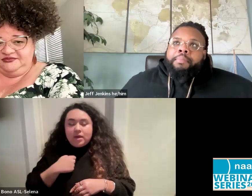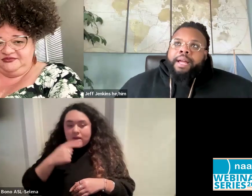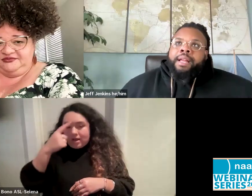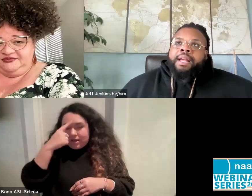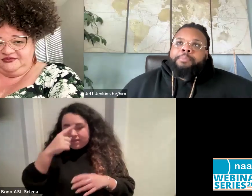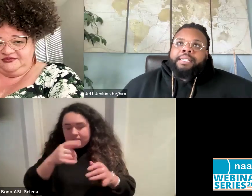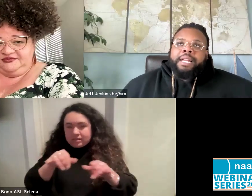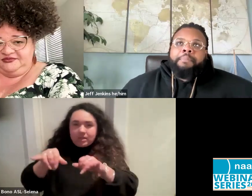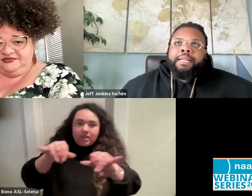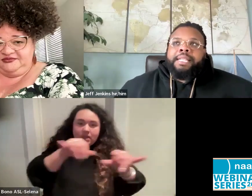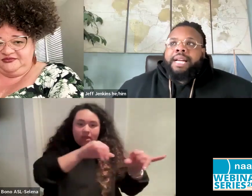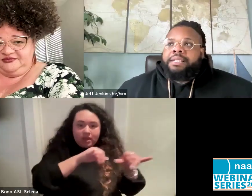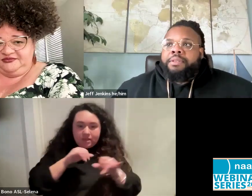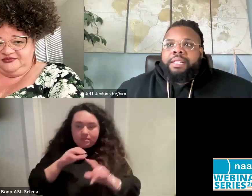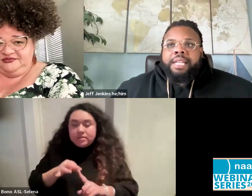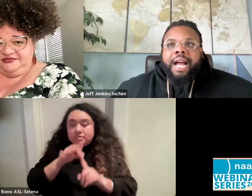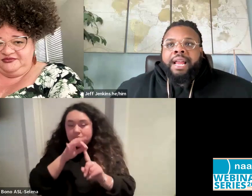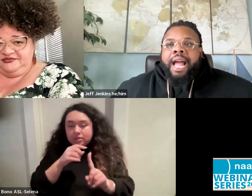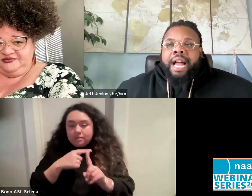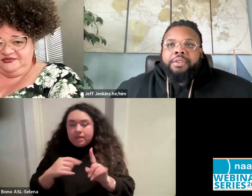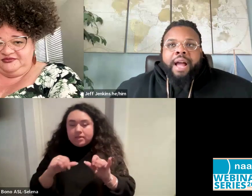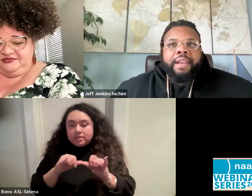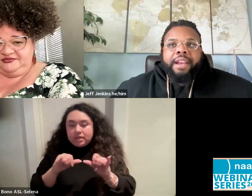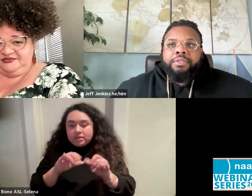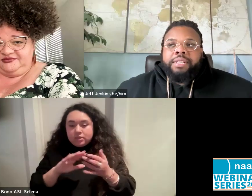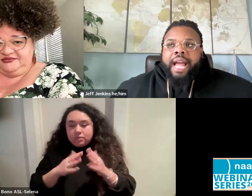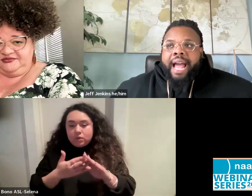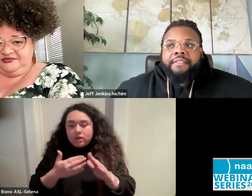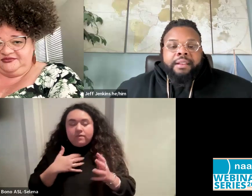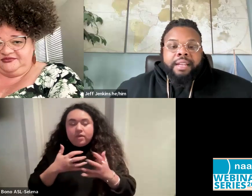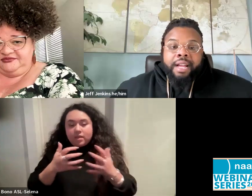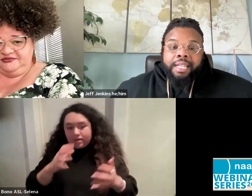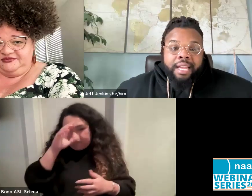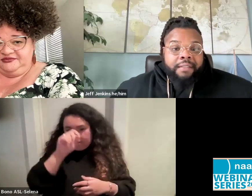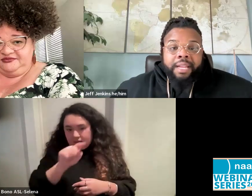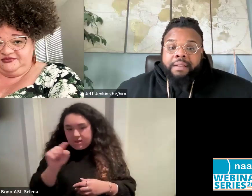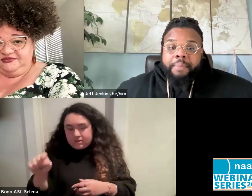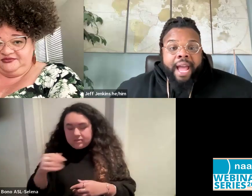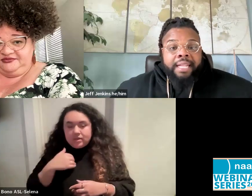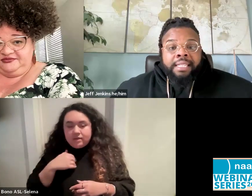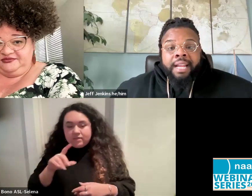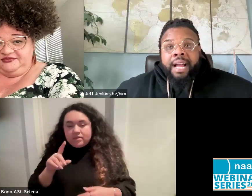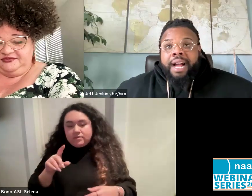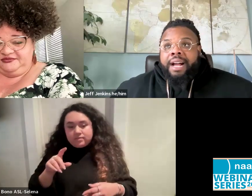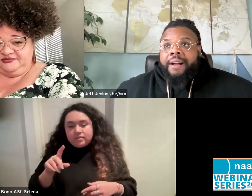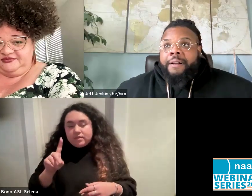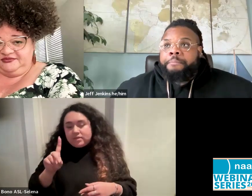But especially in that plus size community side, I do have a lot of dudes that have been me in the past